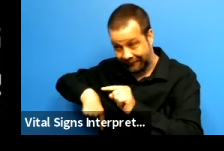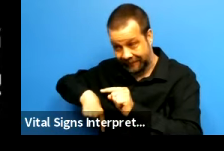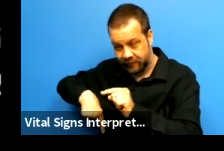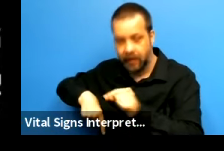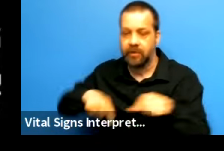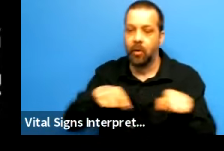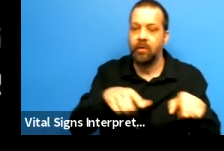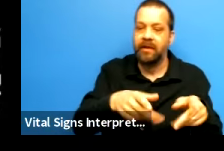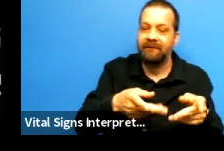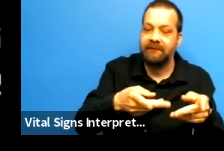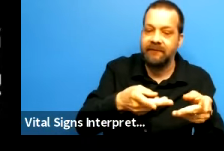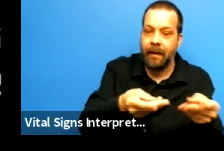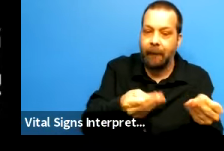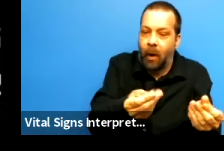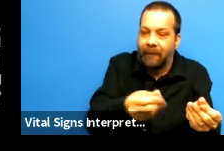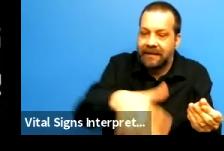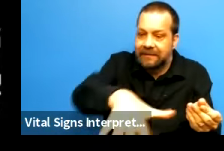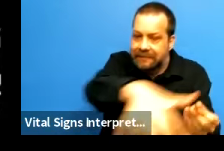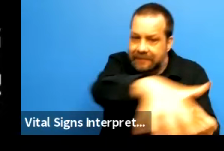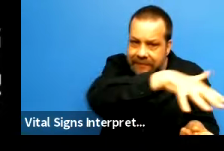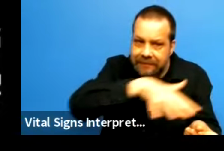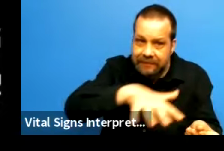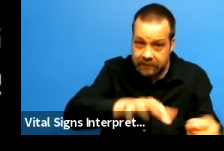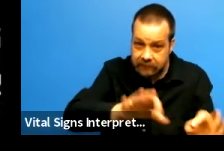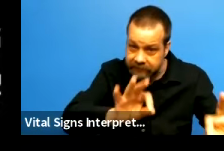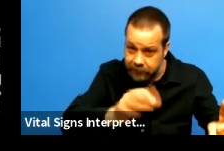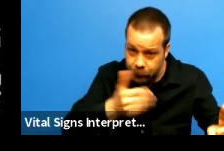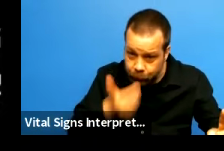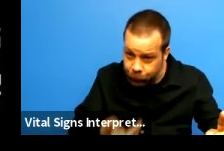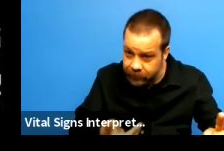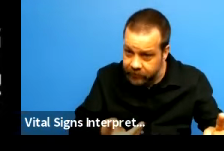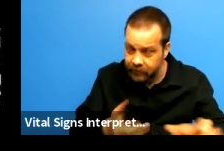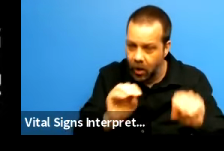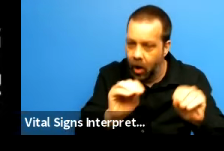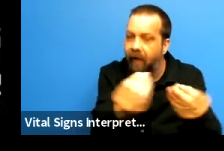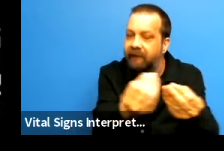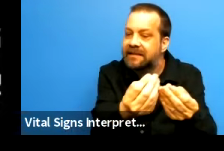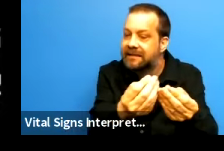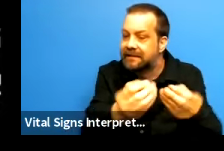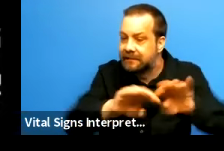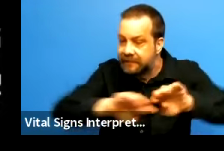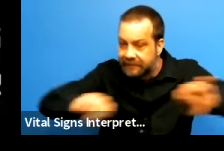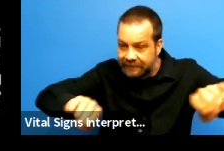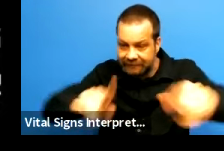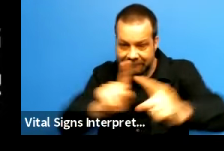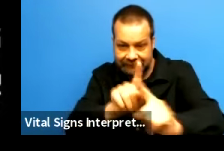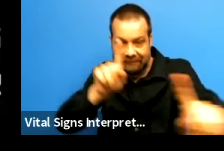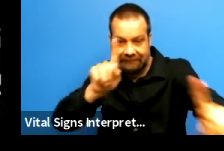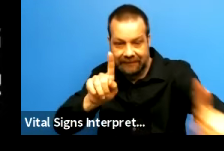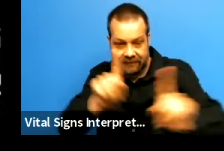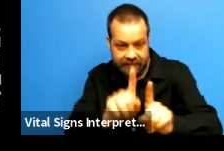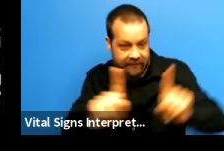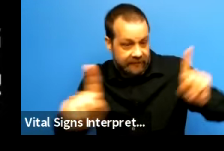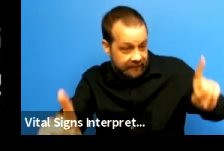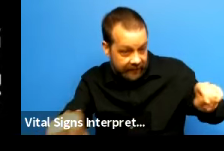what is the physical facility look like? What does the place of business look like?